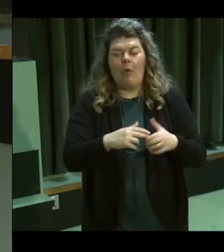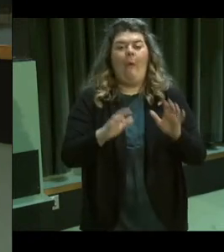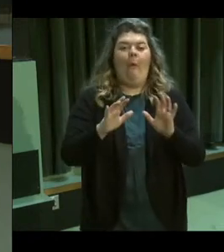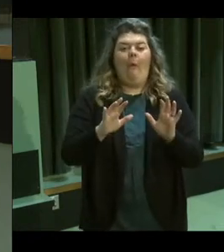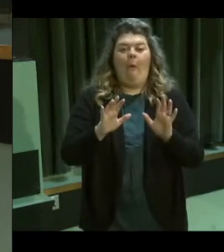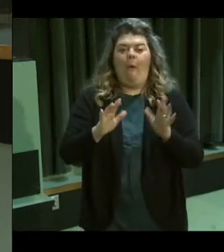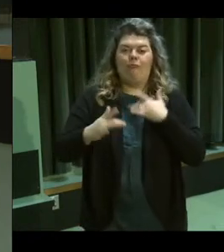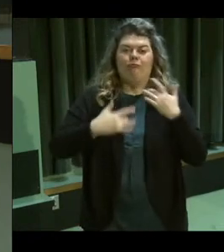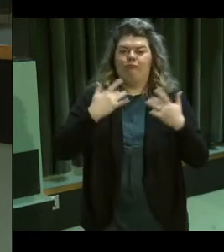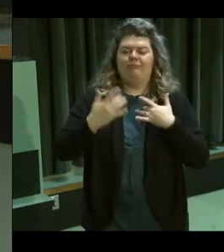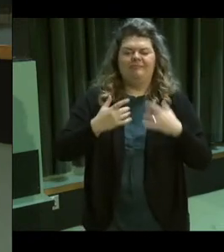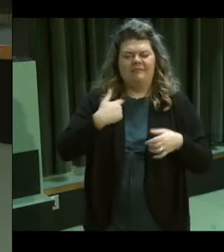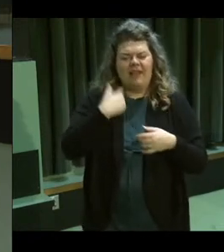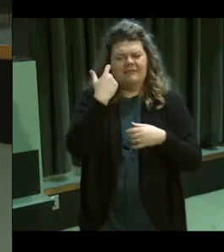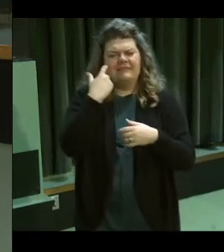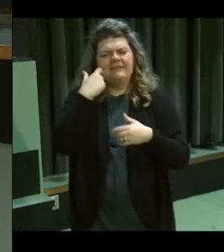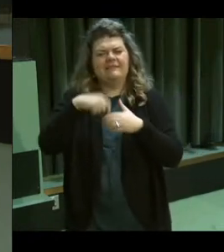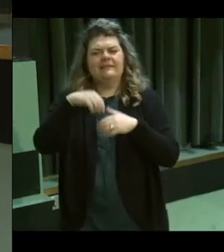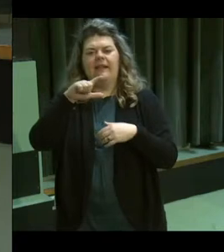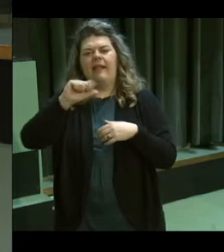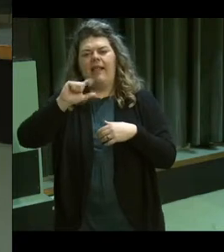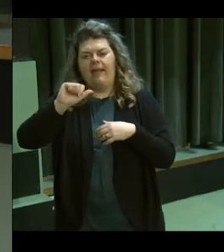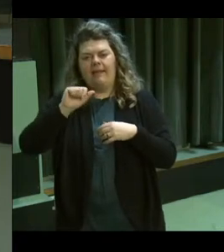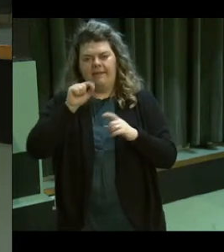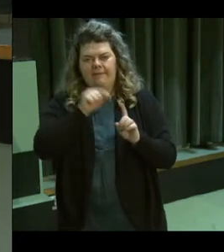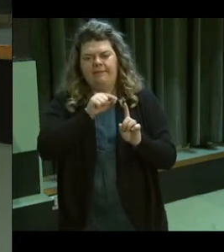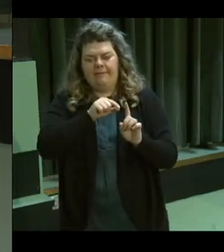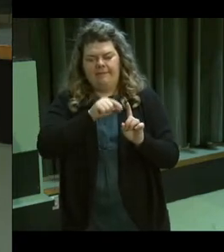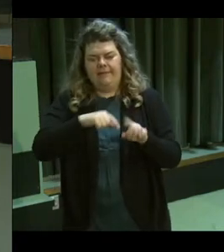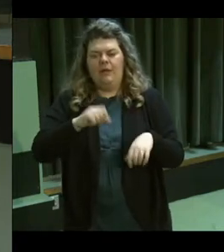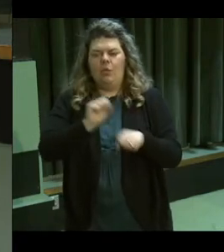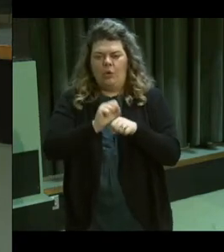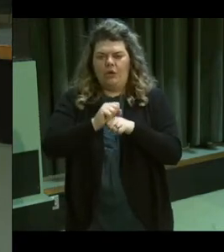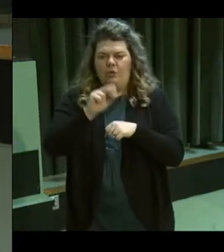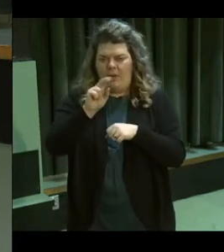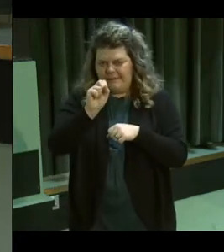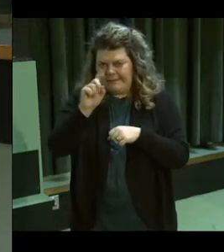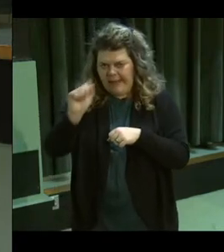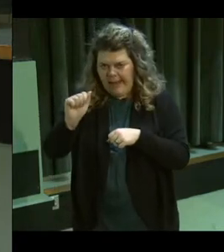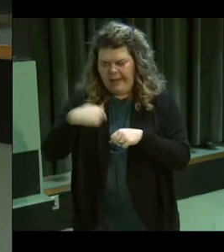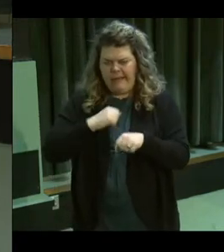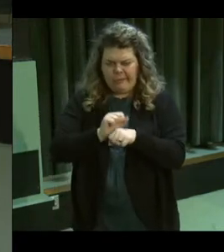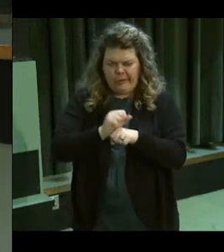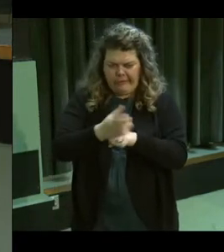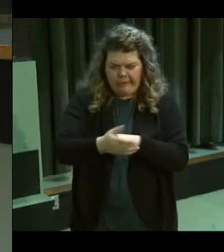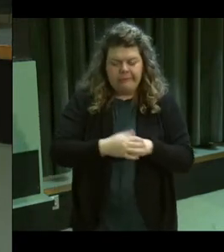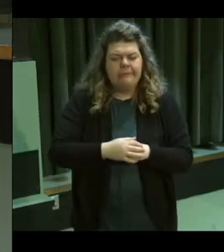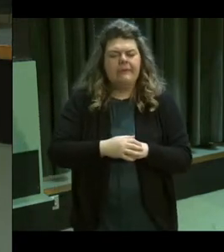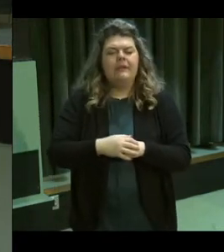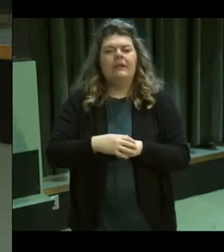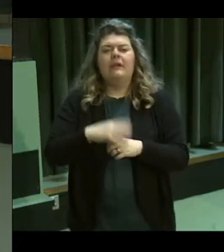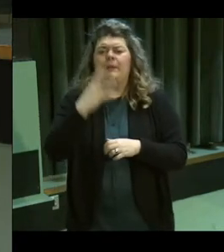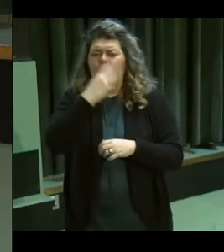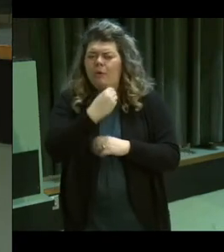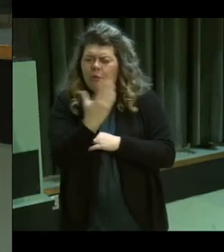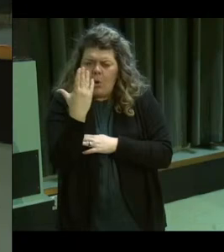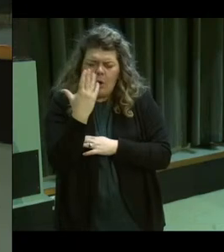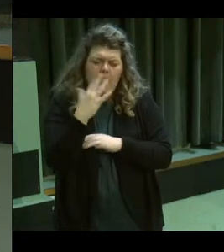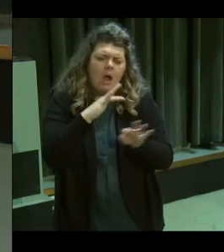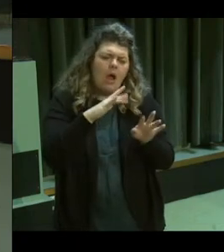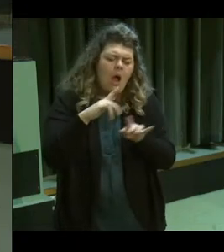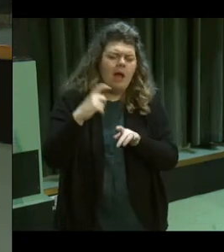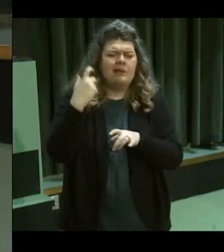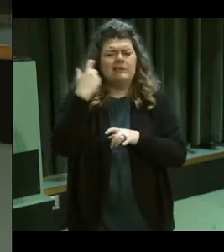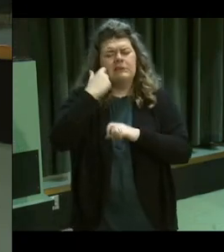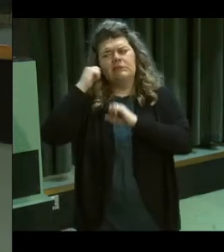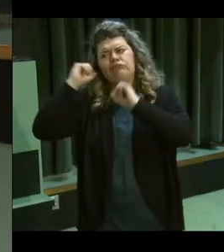I was in Los Angeles for work at